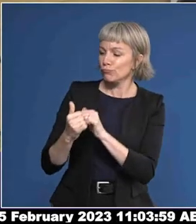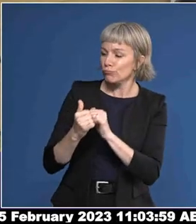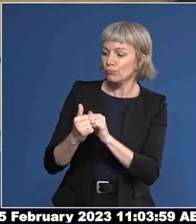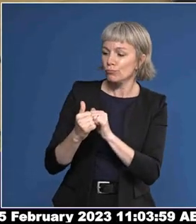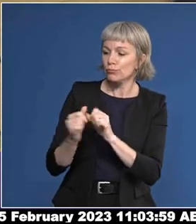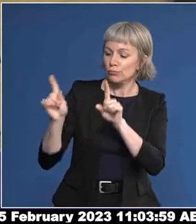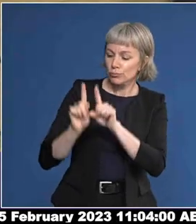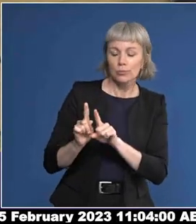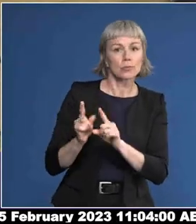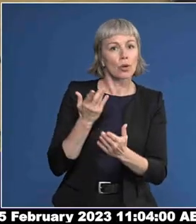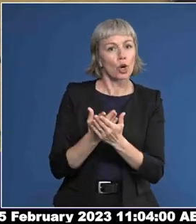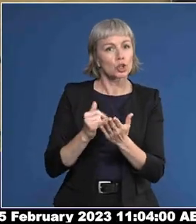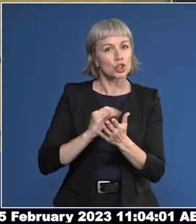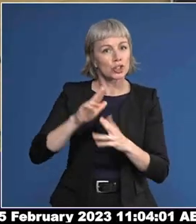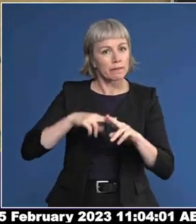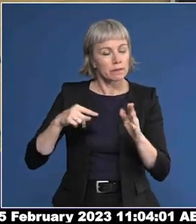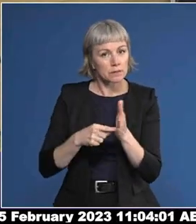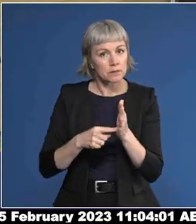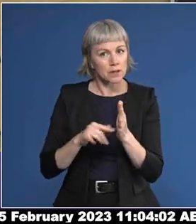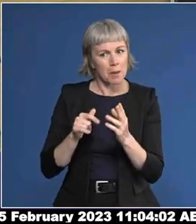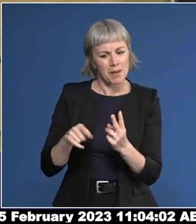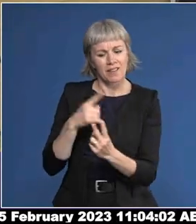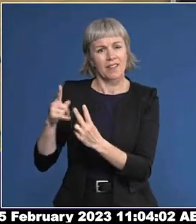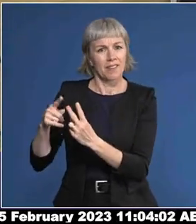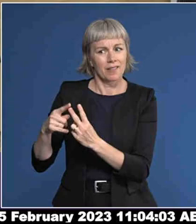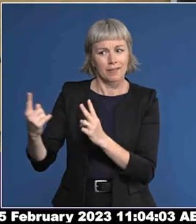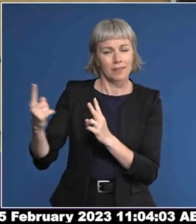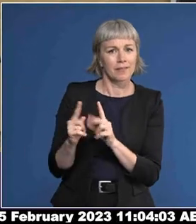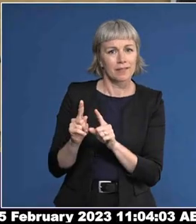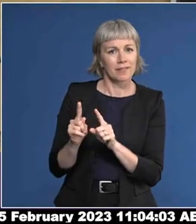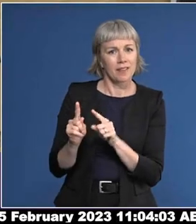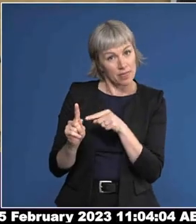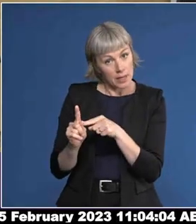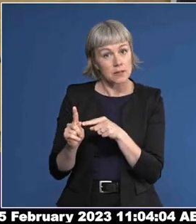the buddy might be another casual who started six weeks before? Is that how it's going to work?